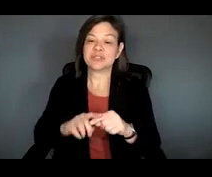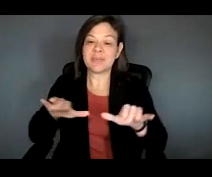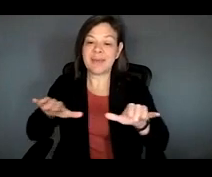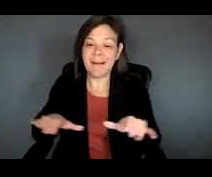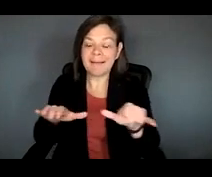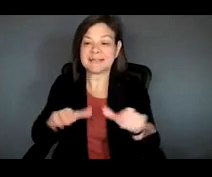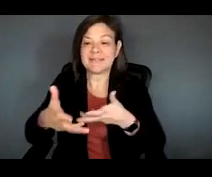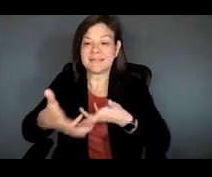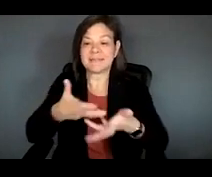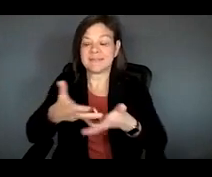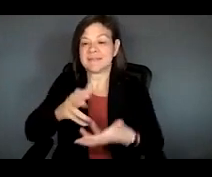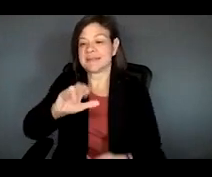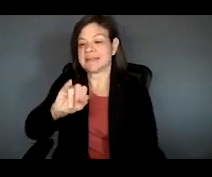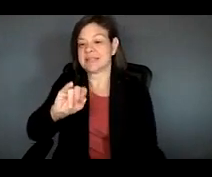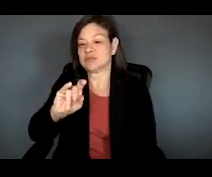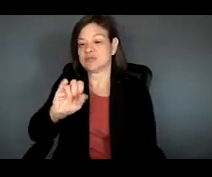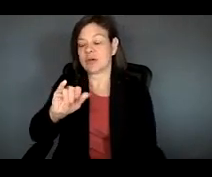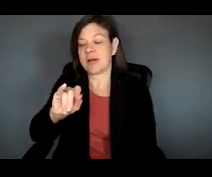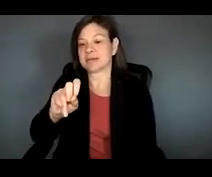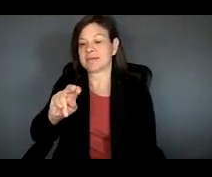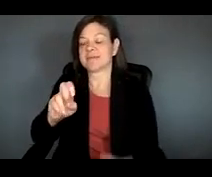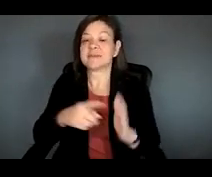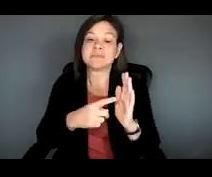And sometimes the challenge with a panel discussion